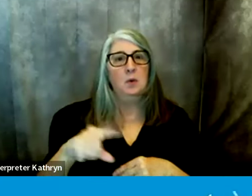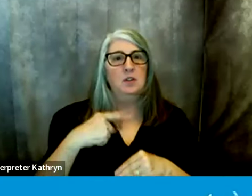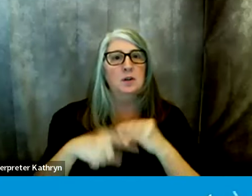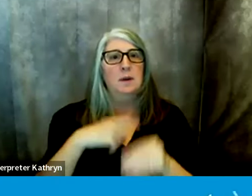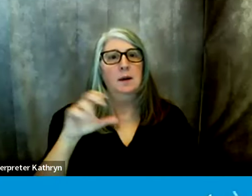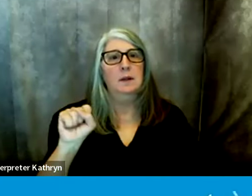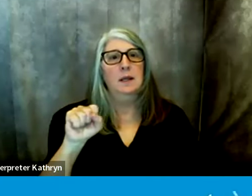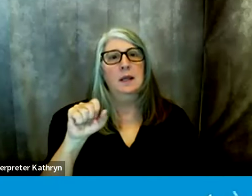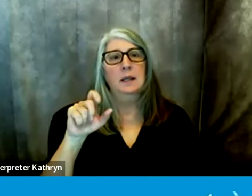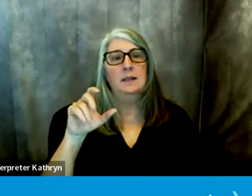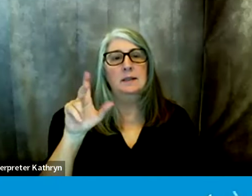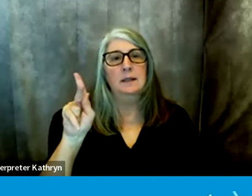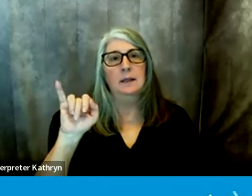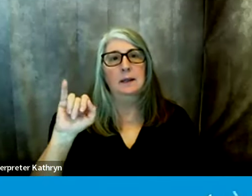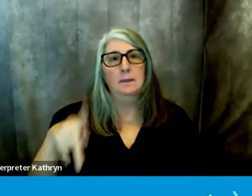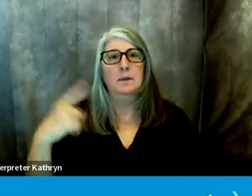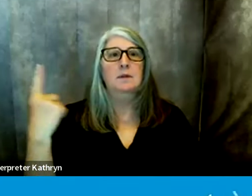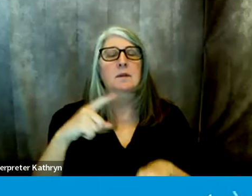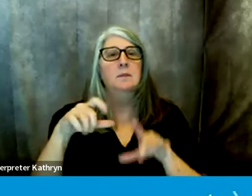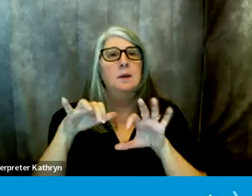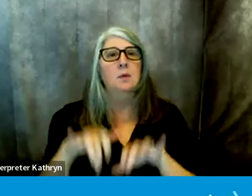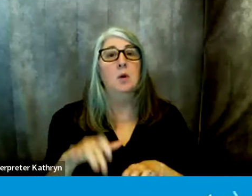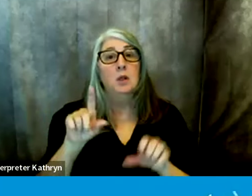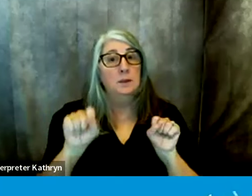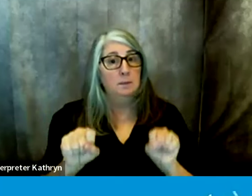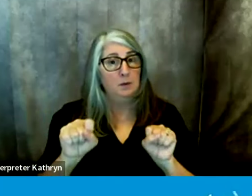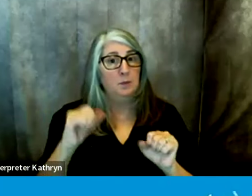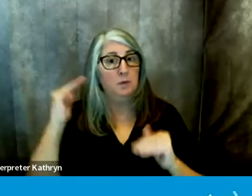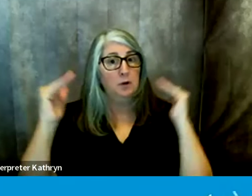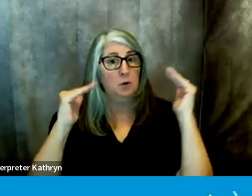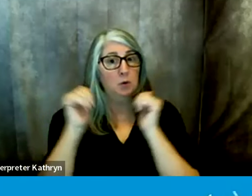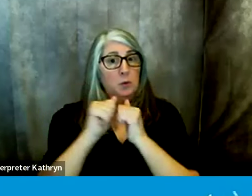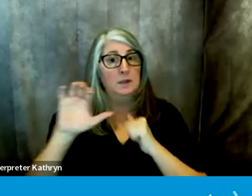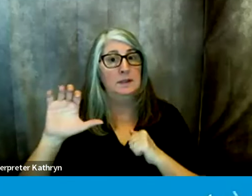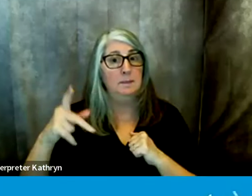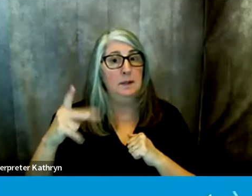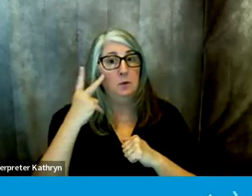Somebody writes in, is it possible for adults with CP to see improvement with the SCiP?